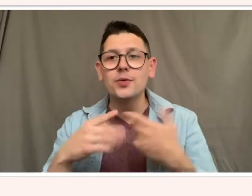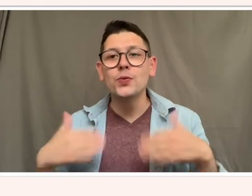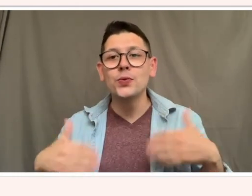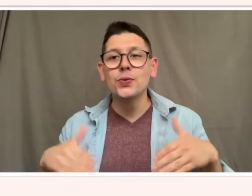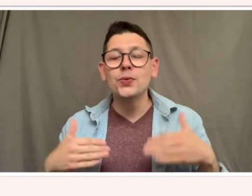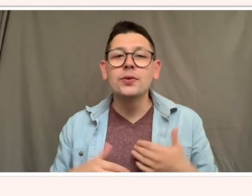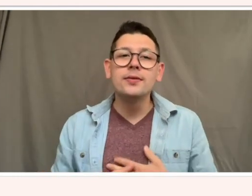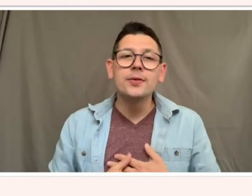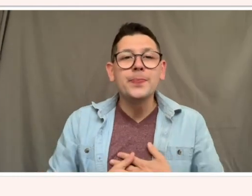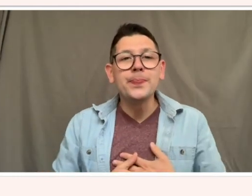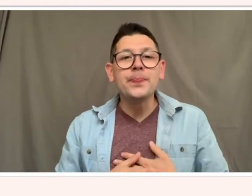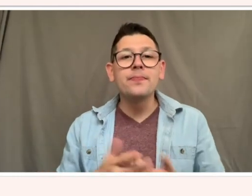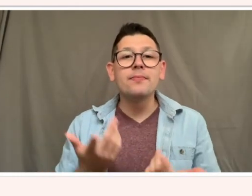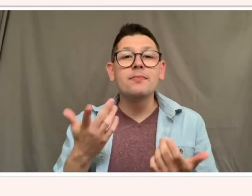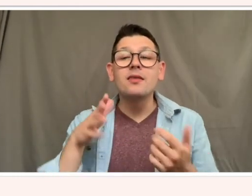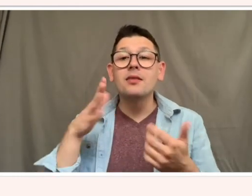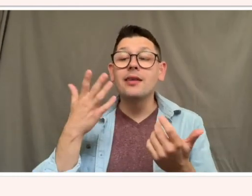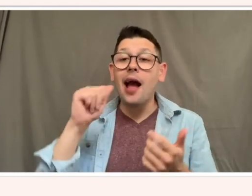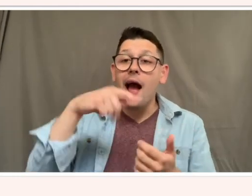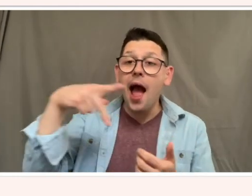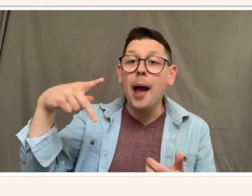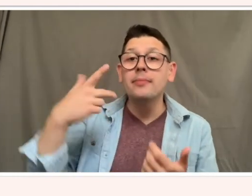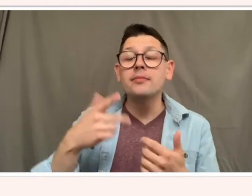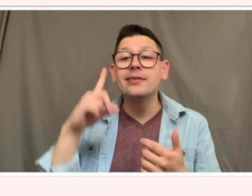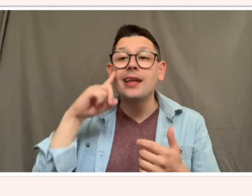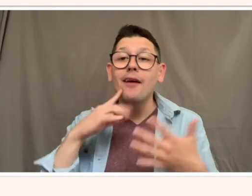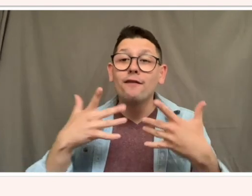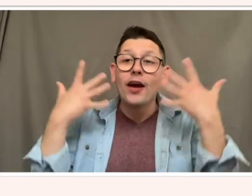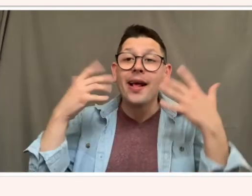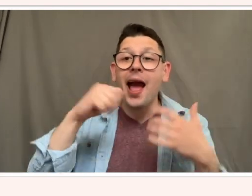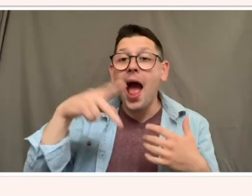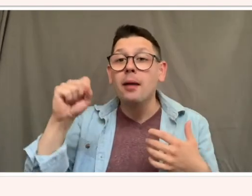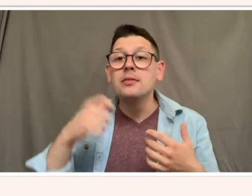they haven't been practicing that. They haven't been practicing how to be a friend.